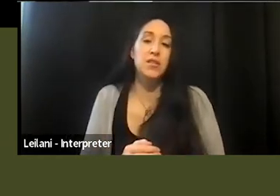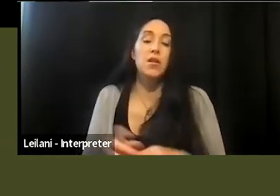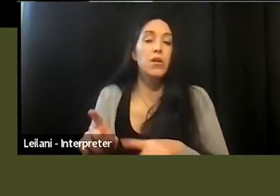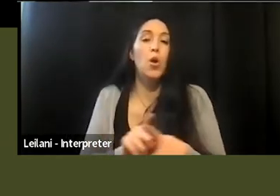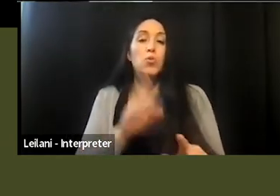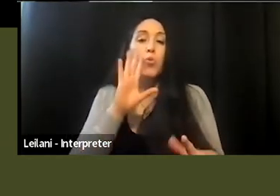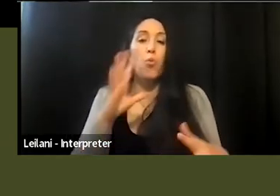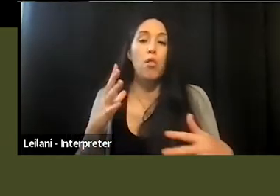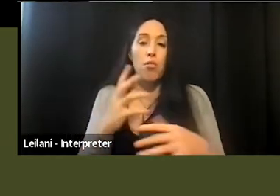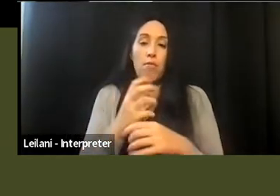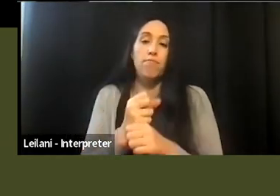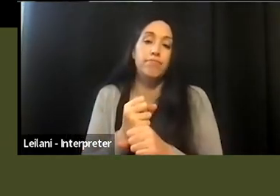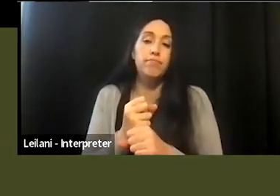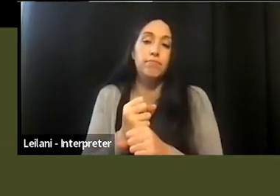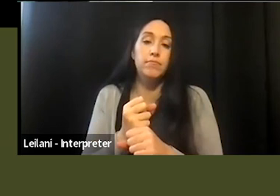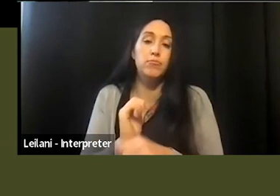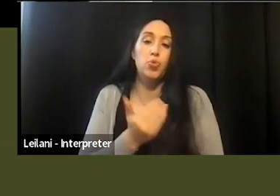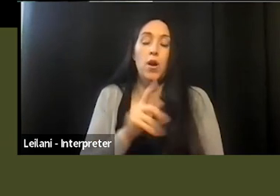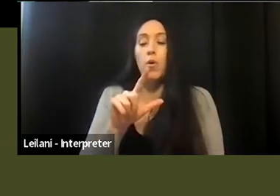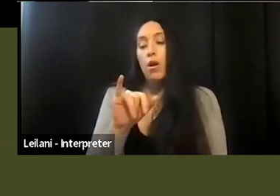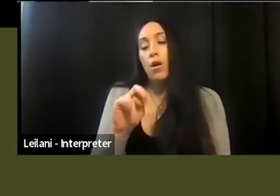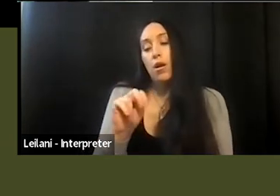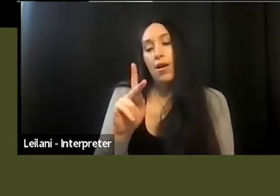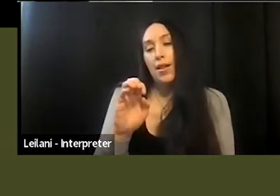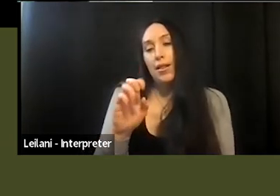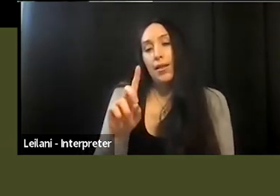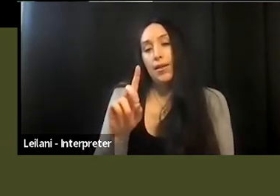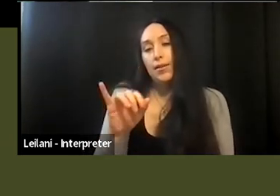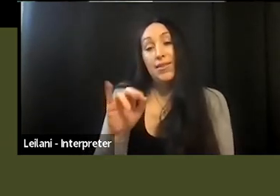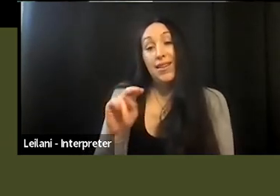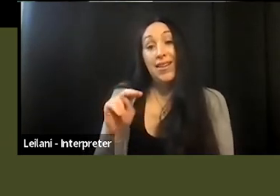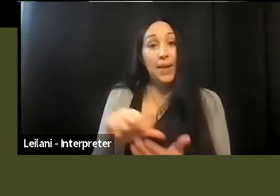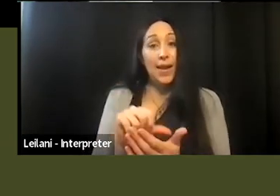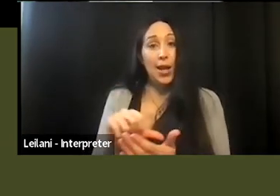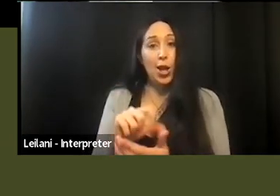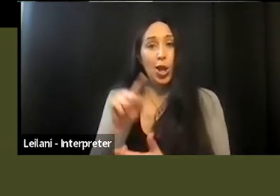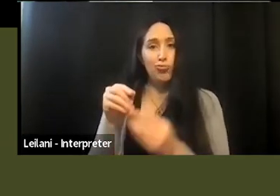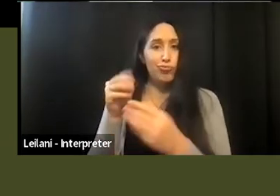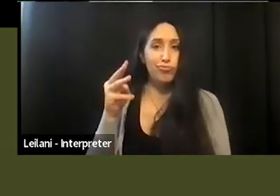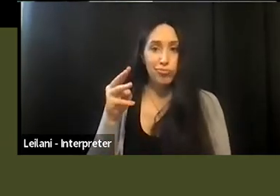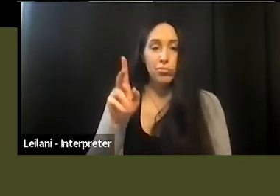into our LinkedIn page so that people, as they learn new skills, you know,